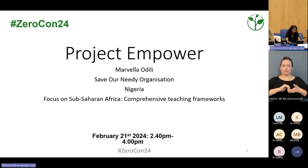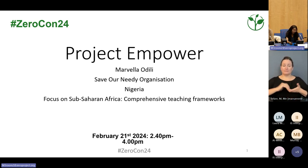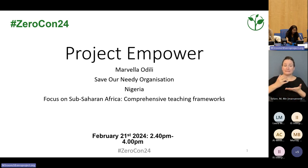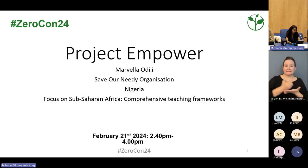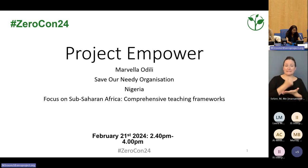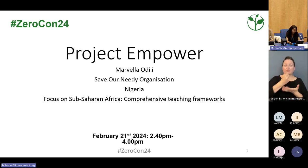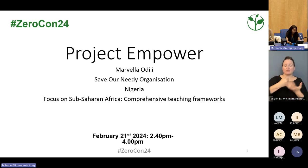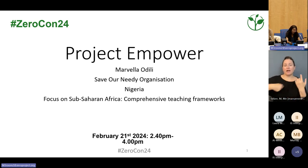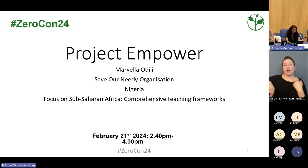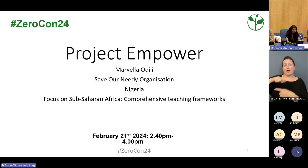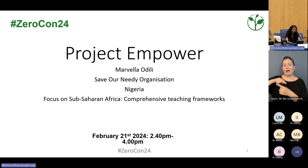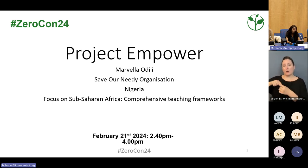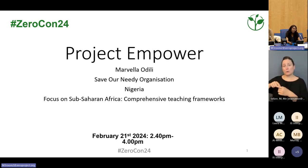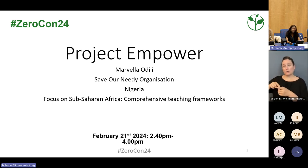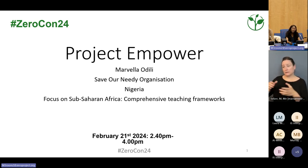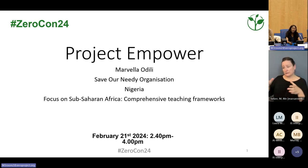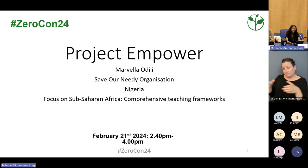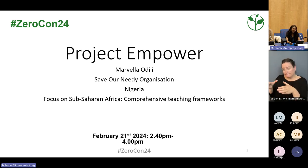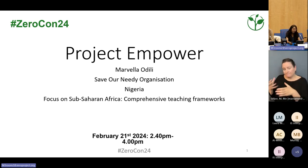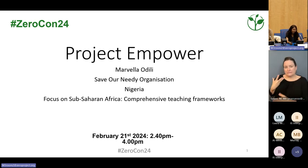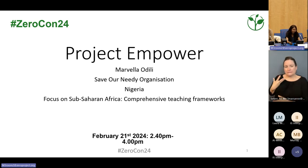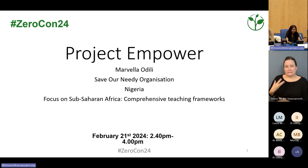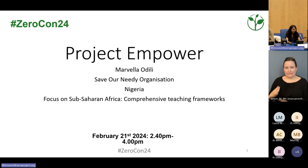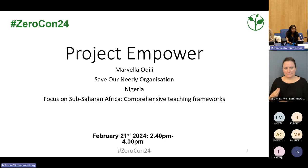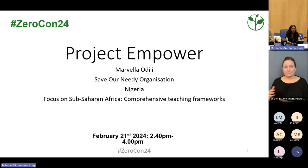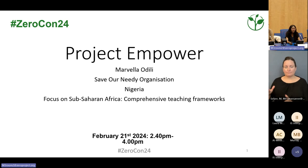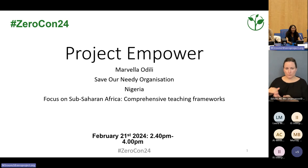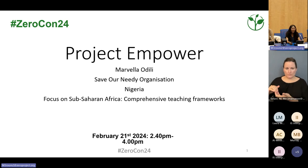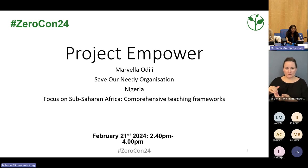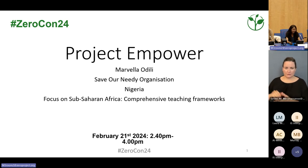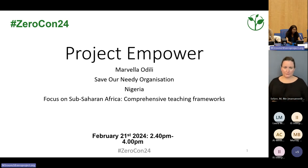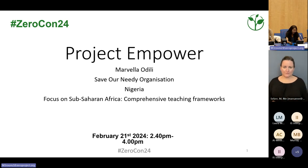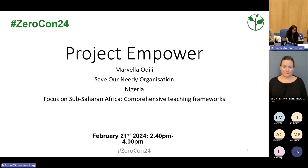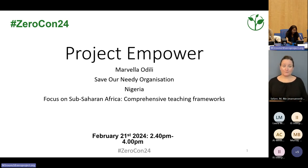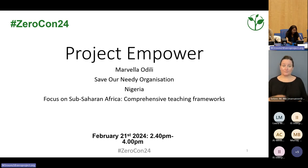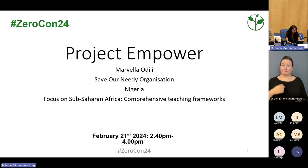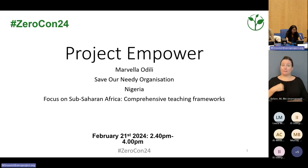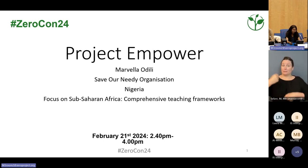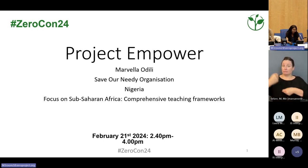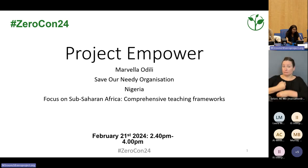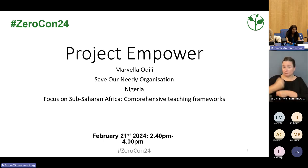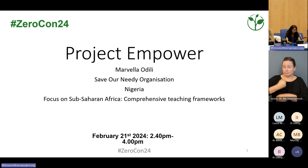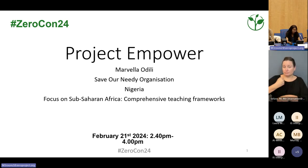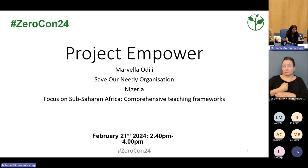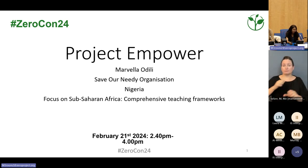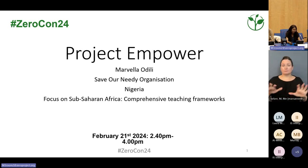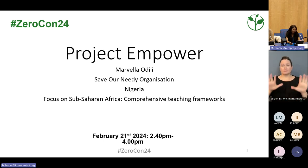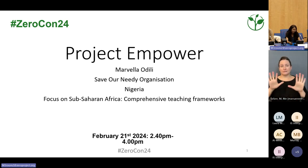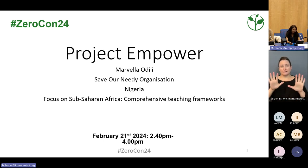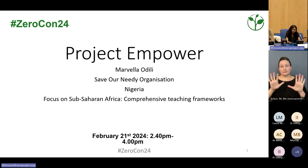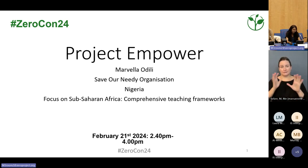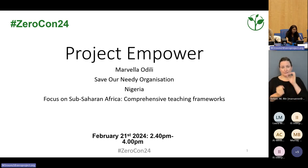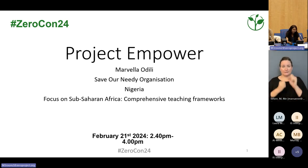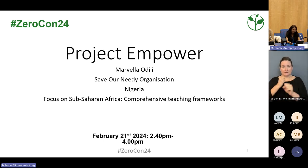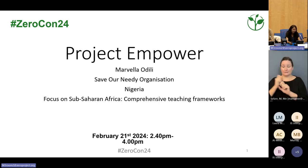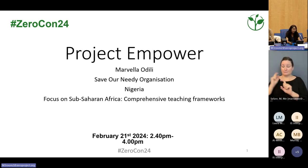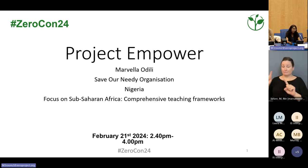organisation. For more than 10 years I have been working actively to end extreme poverty,